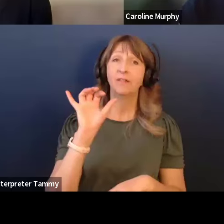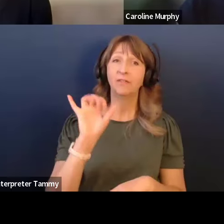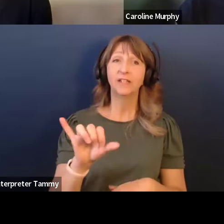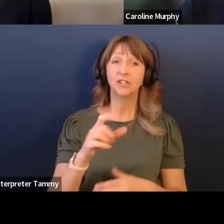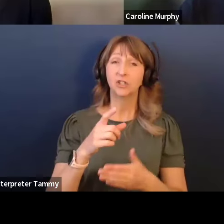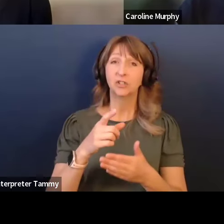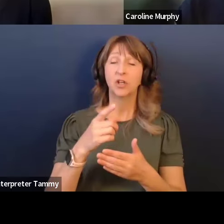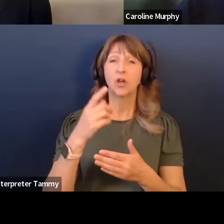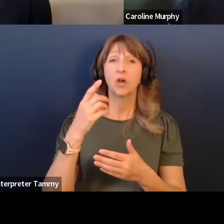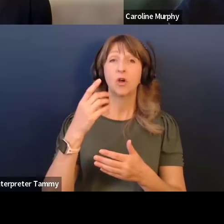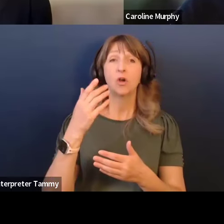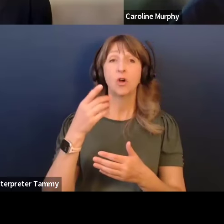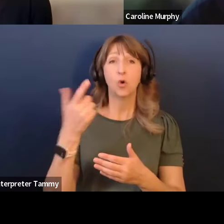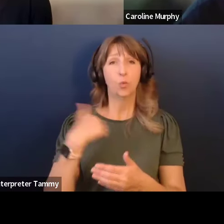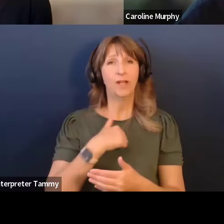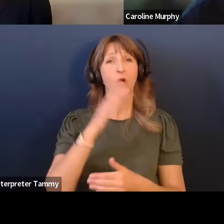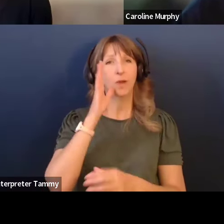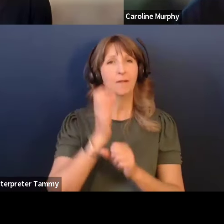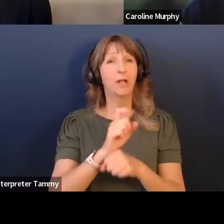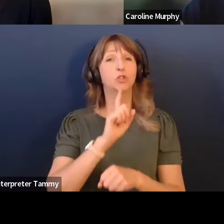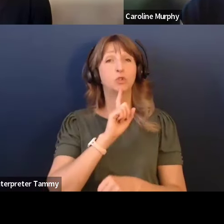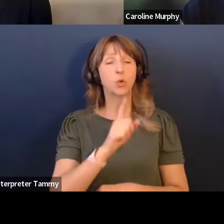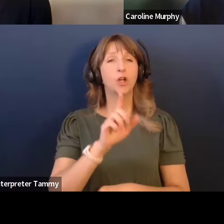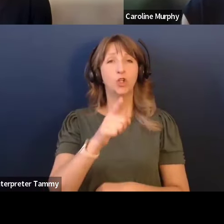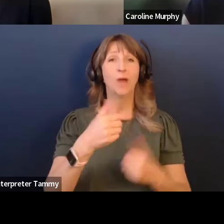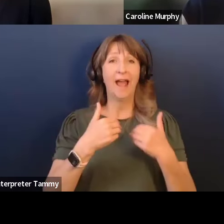to make sure that your work time is your work time. Your personal time is your personal time.